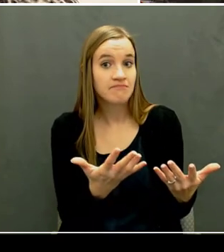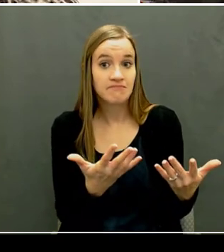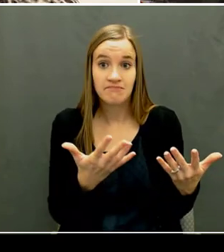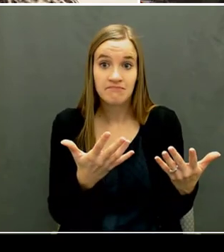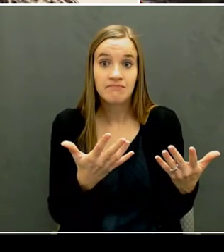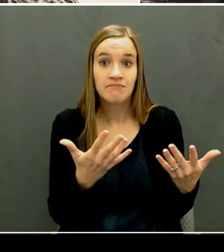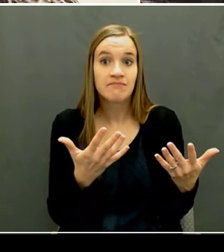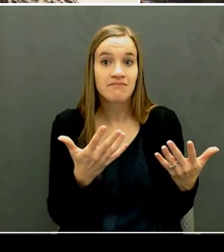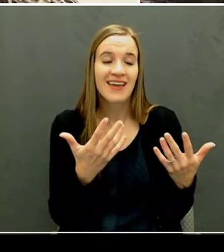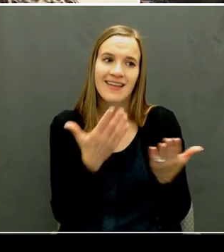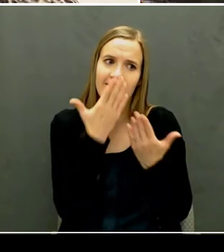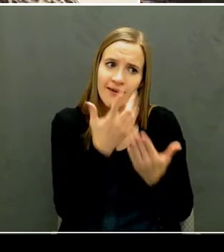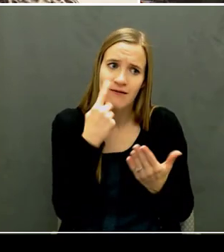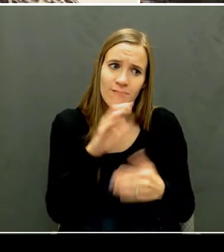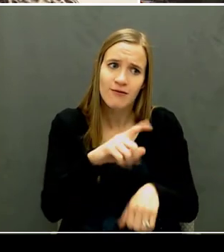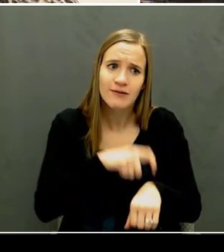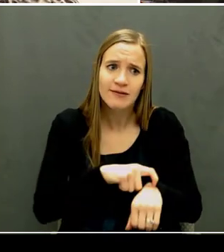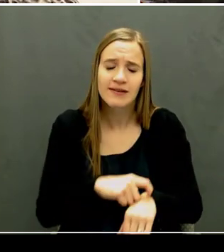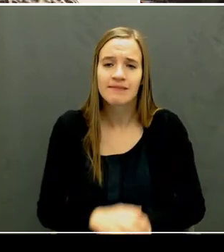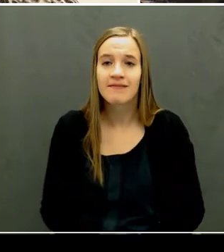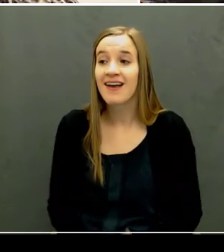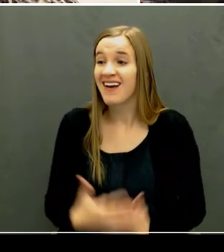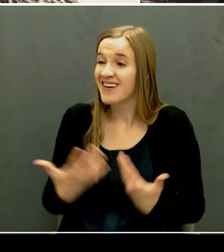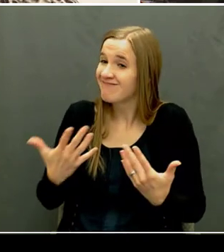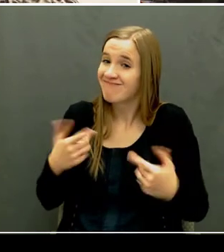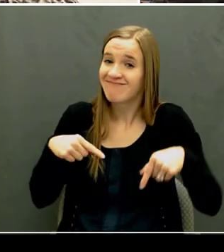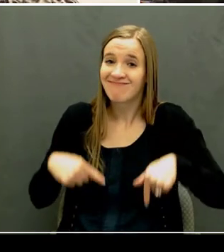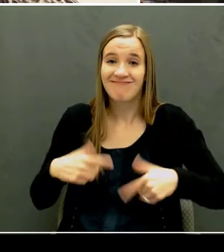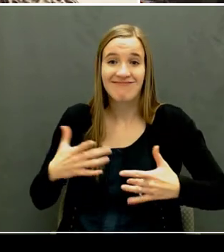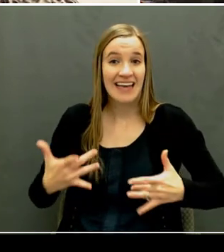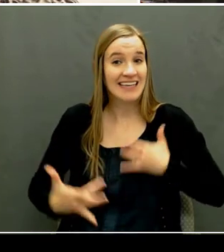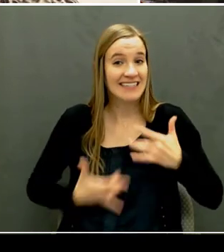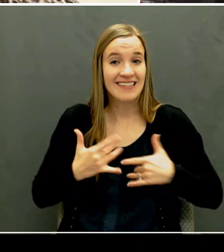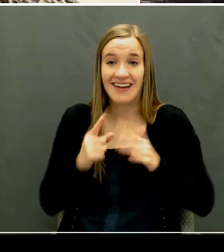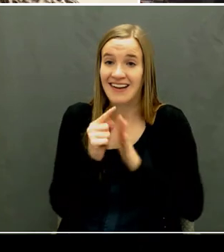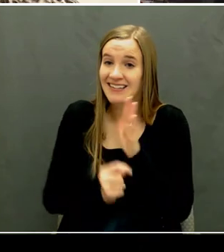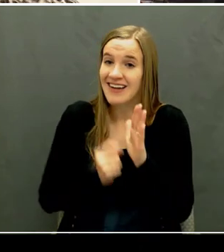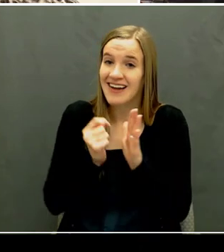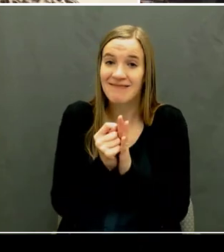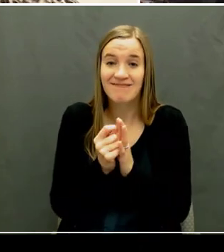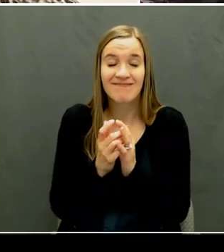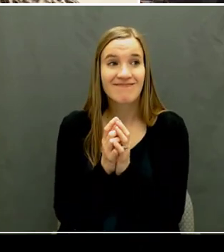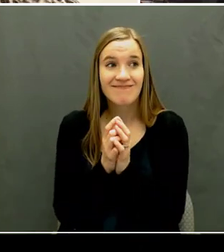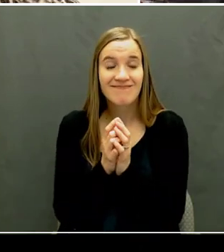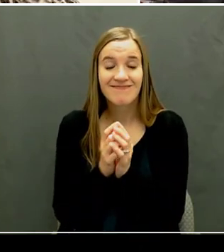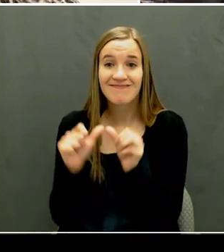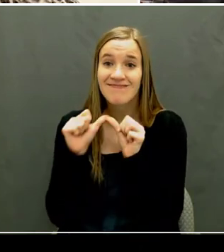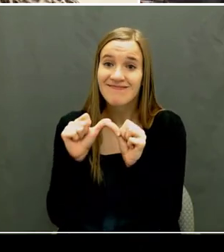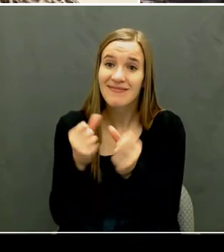Mark Johnson: Um just exciting time. Be safe. And please vote in November.